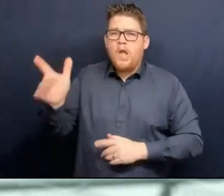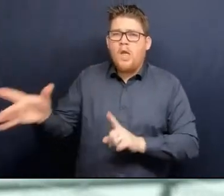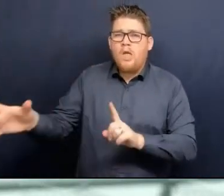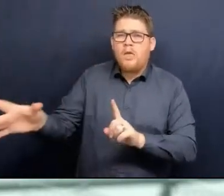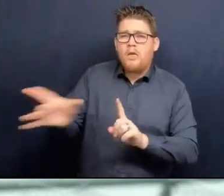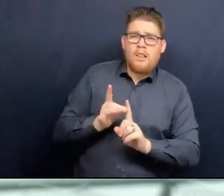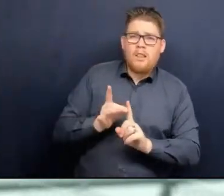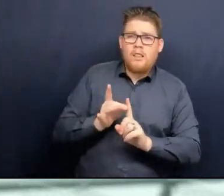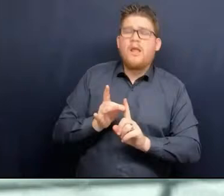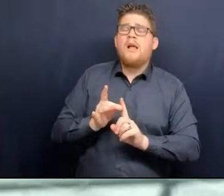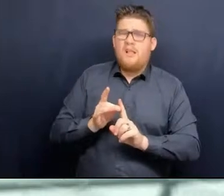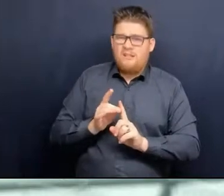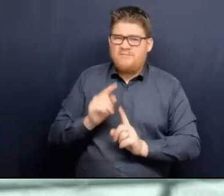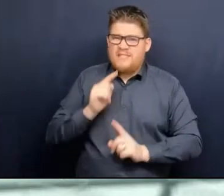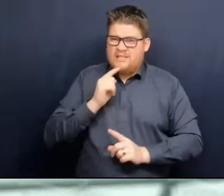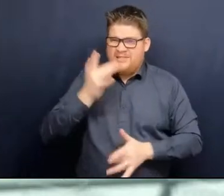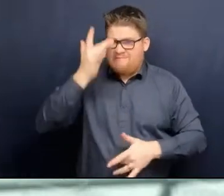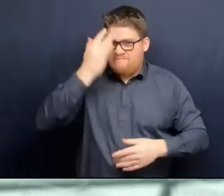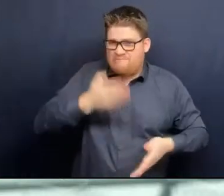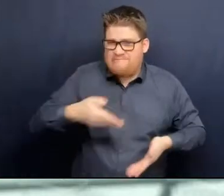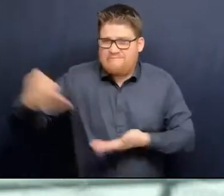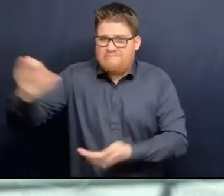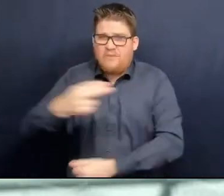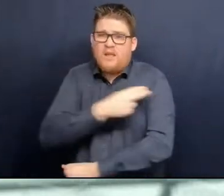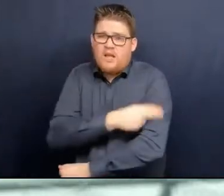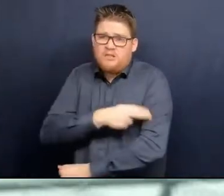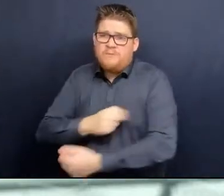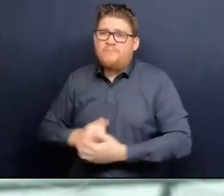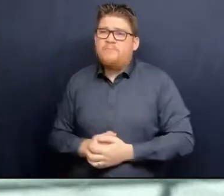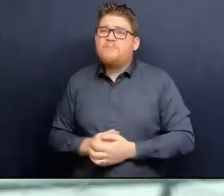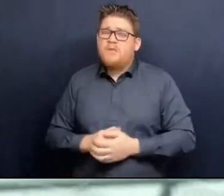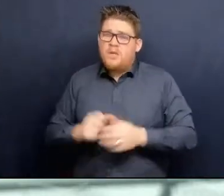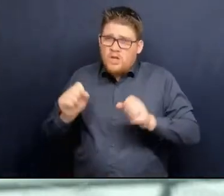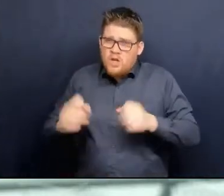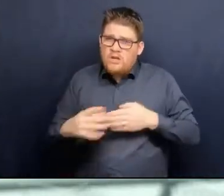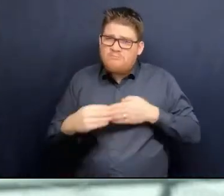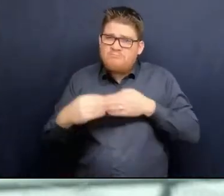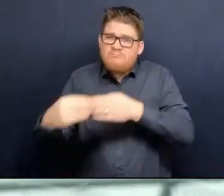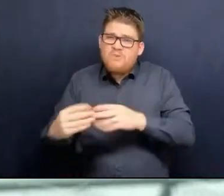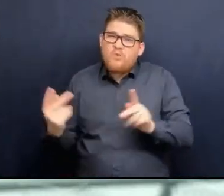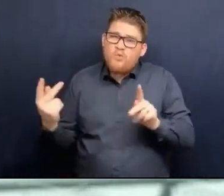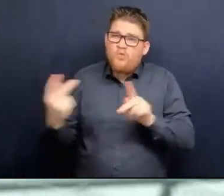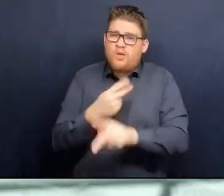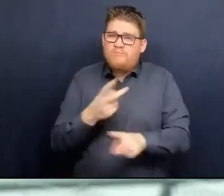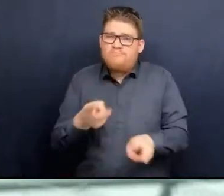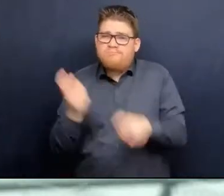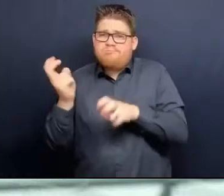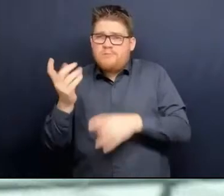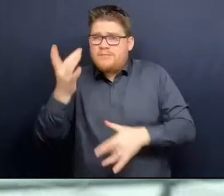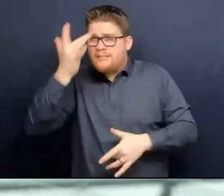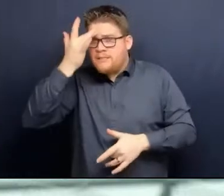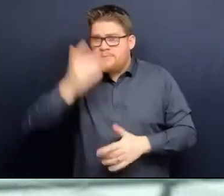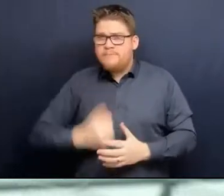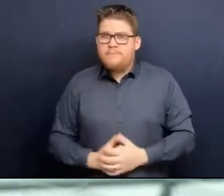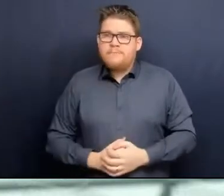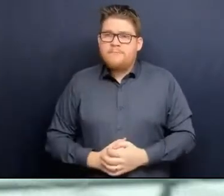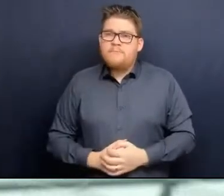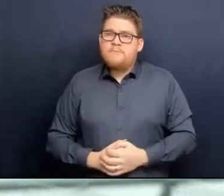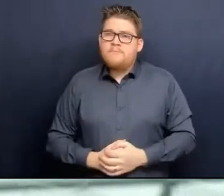exposed to it, and it's still about 20 times more likely that you're going to have a more severe illness, and I know